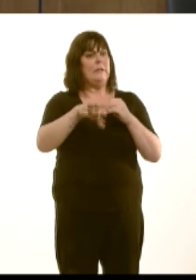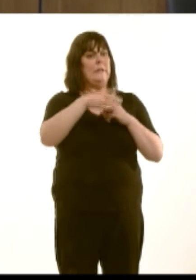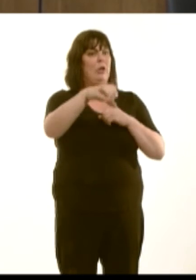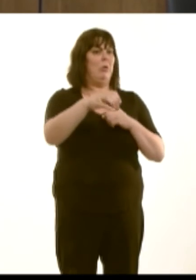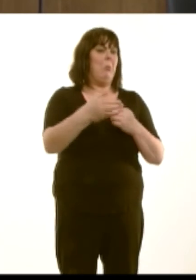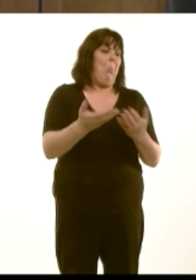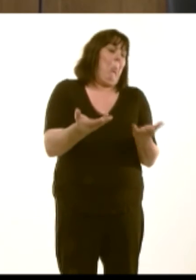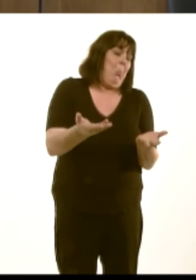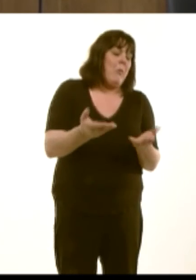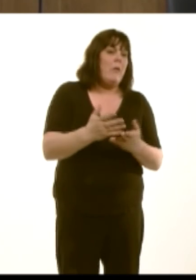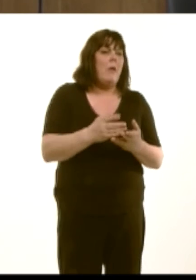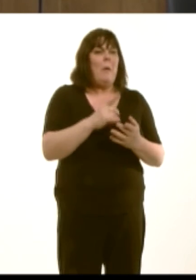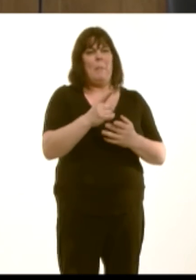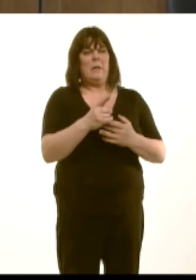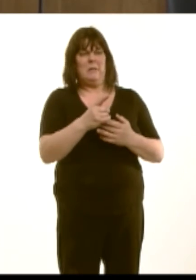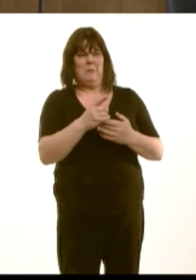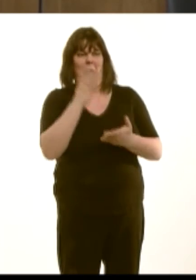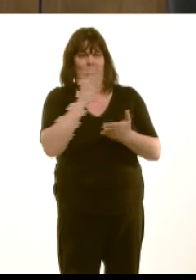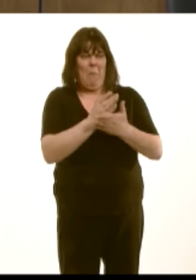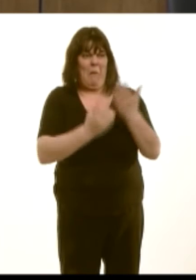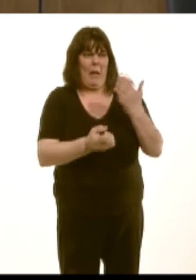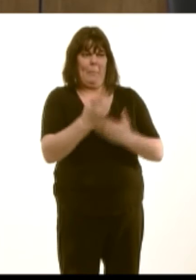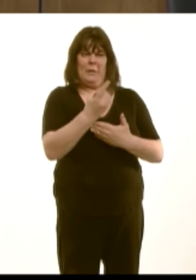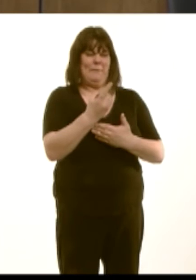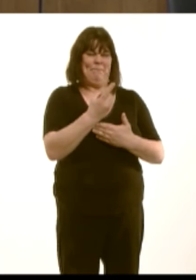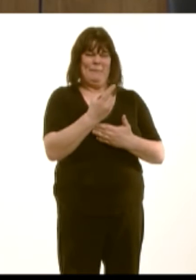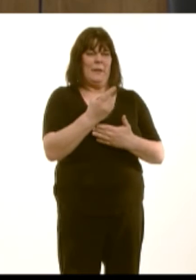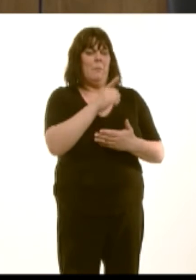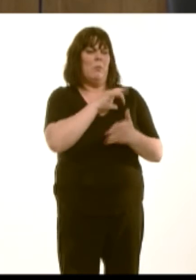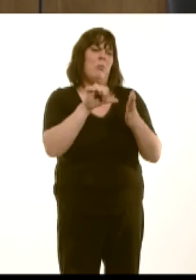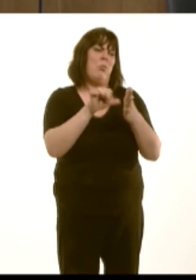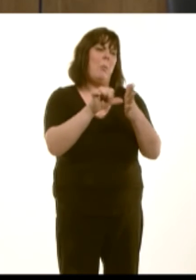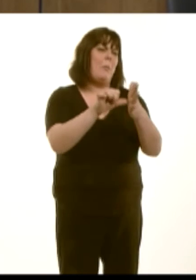in terms of the capacity problems that would need to be resolved and in terms of where the station would actually be placed.